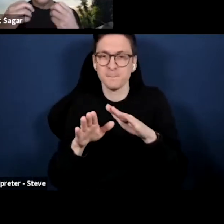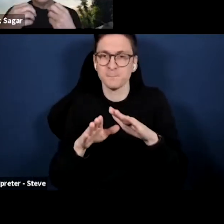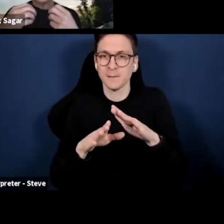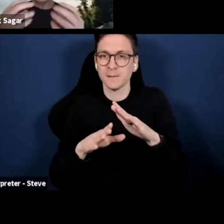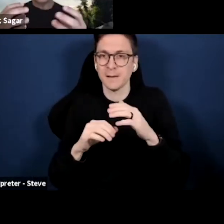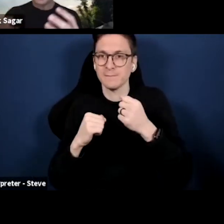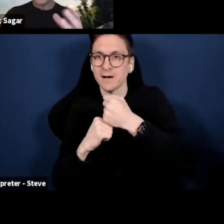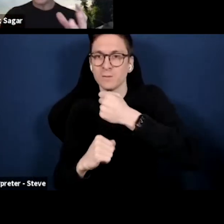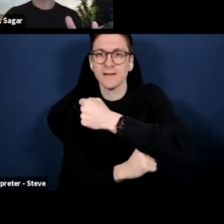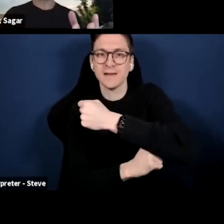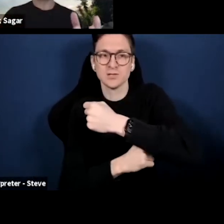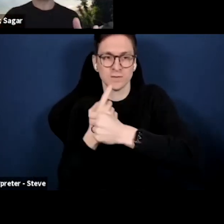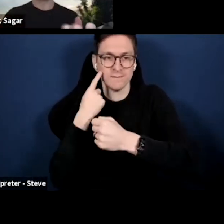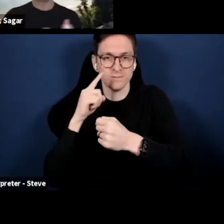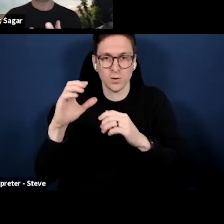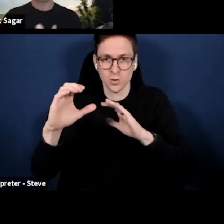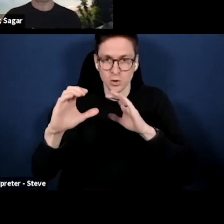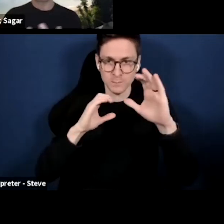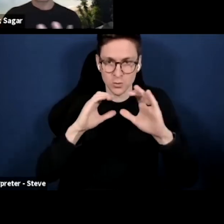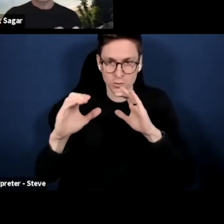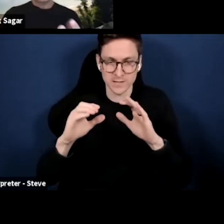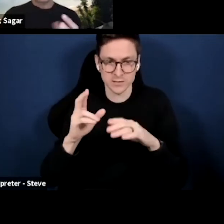the communication and facial expression and